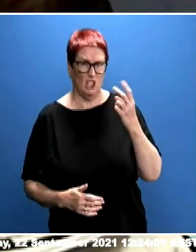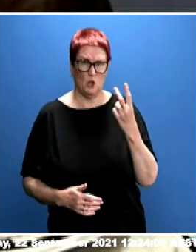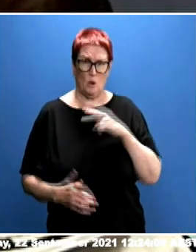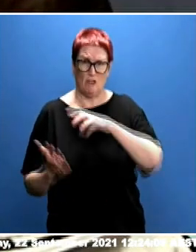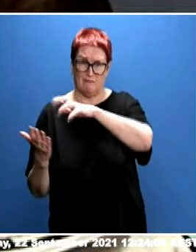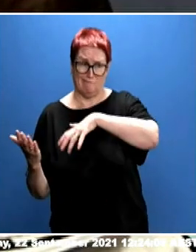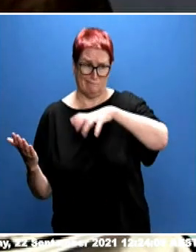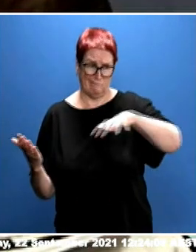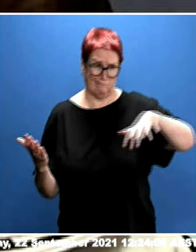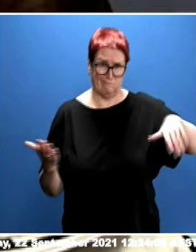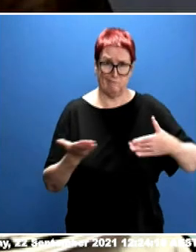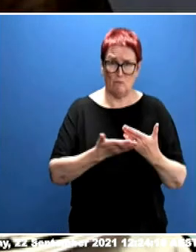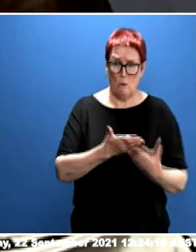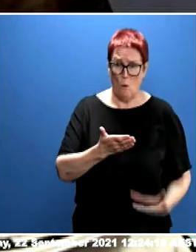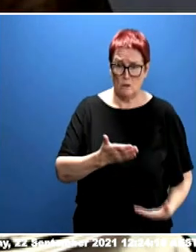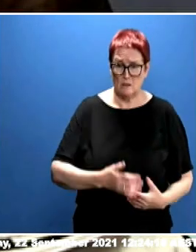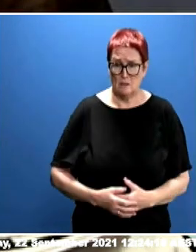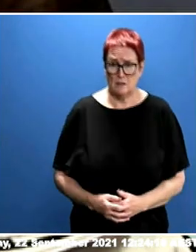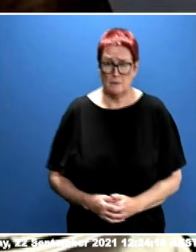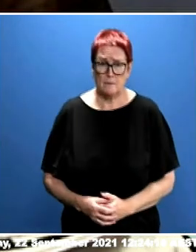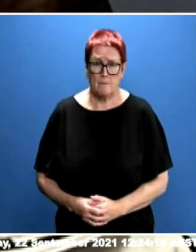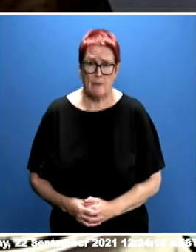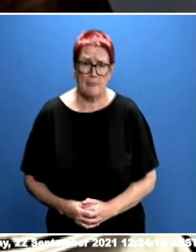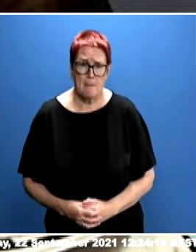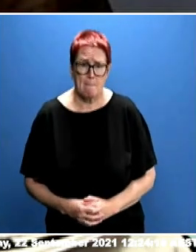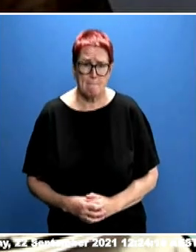and I don't know what its status is.